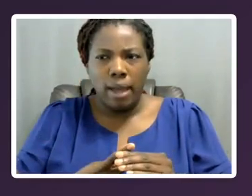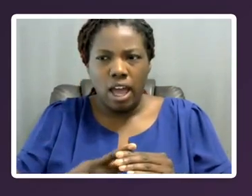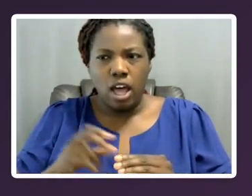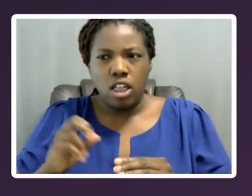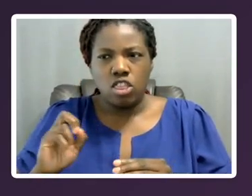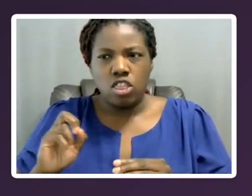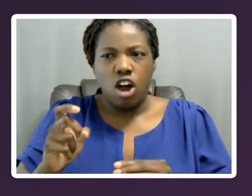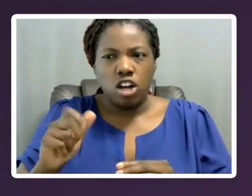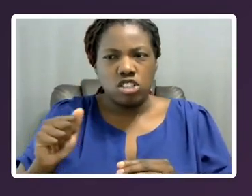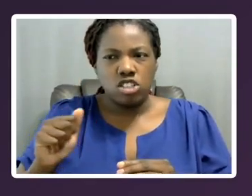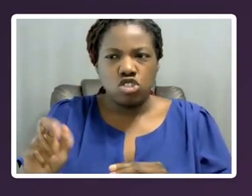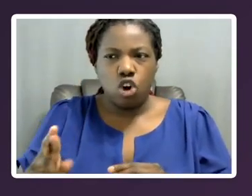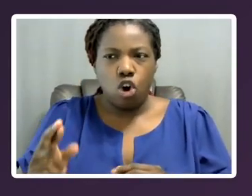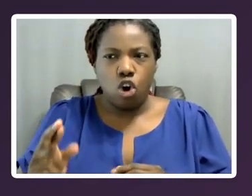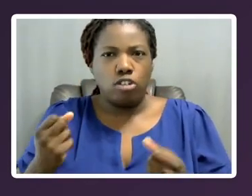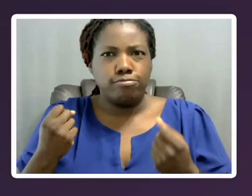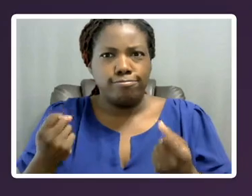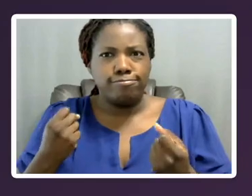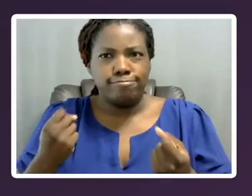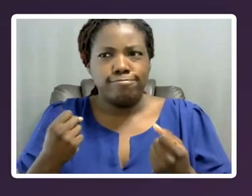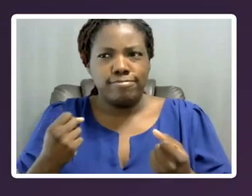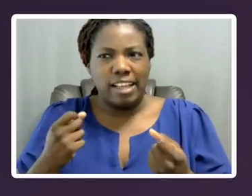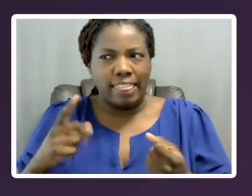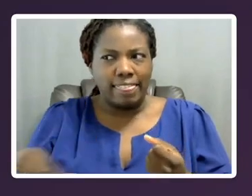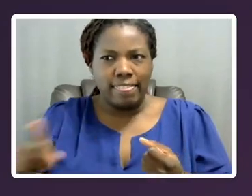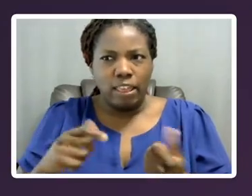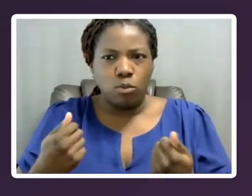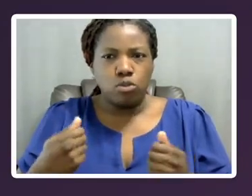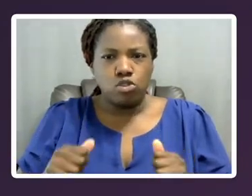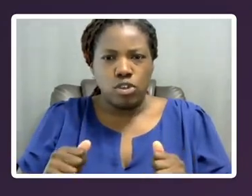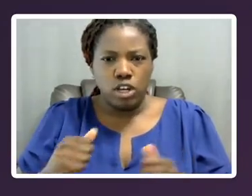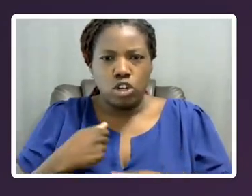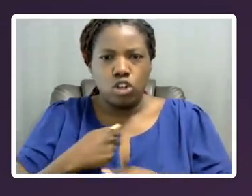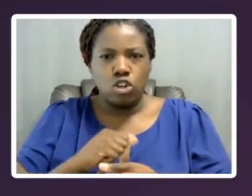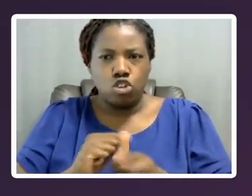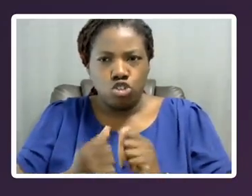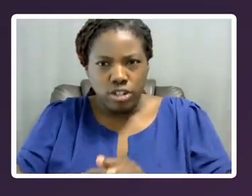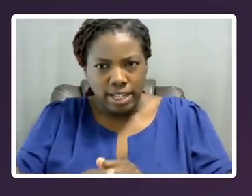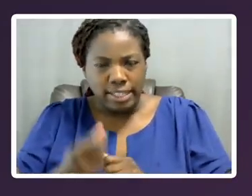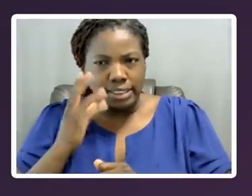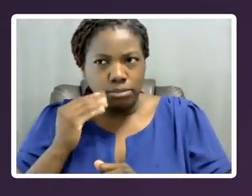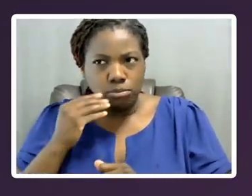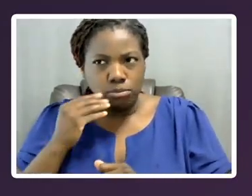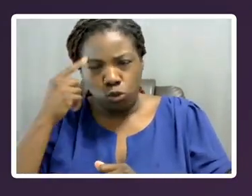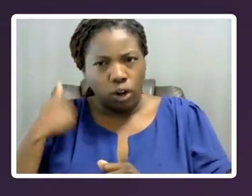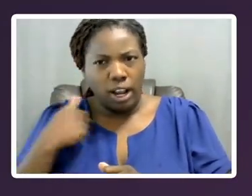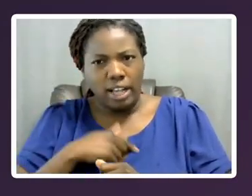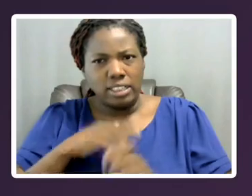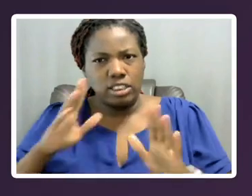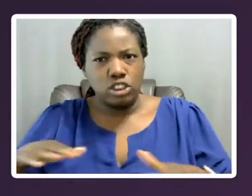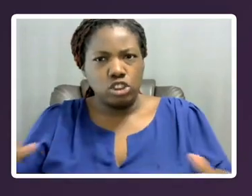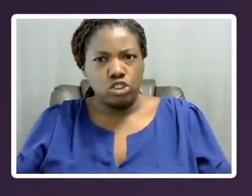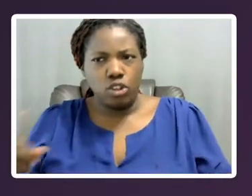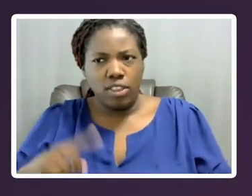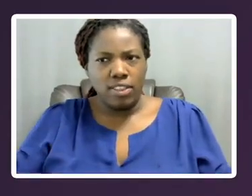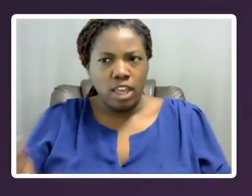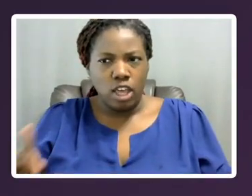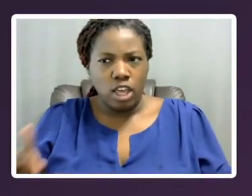I think that they were trying to recreate that experience for us as children, that they had.